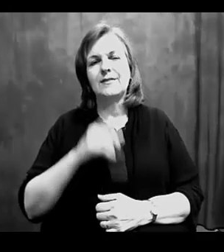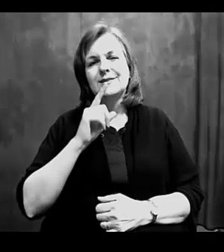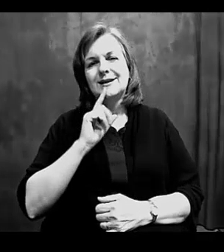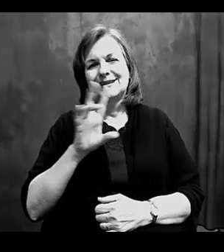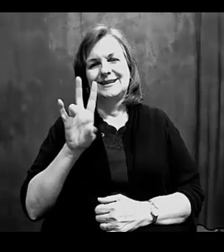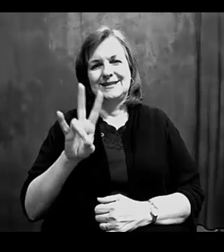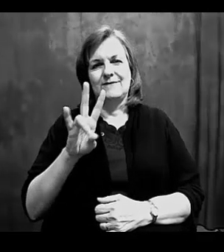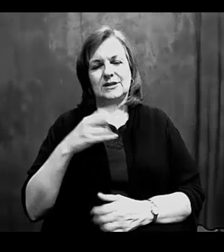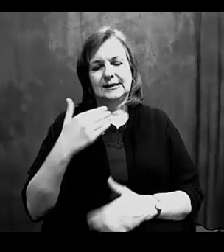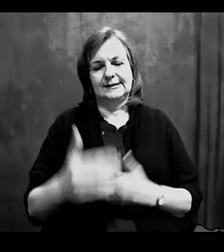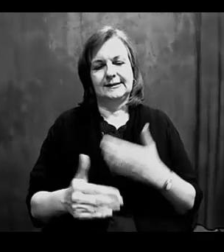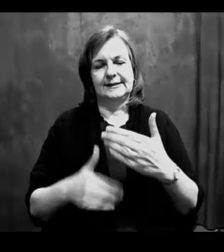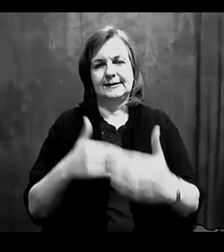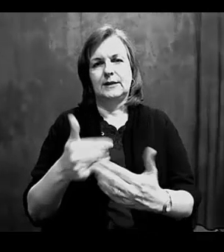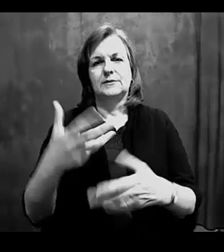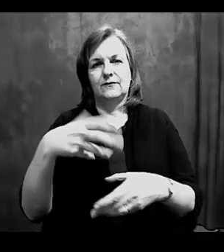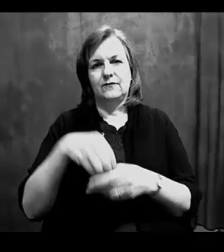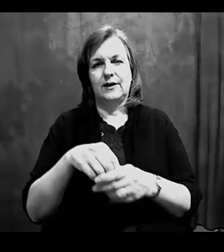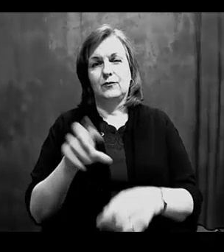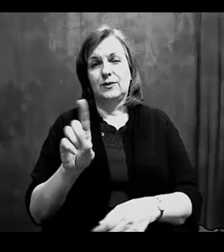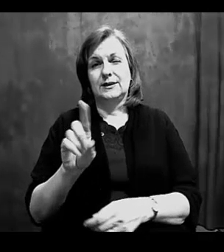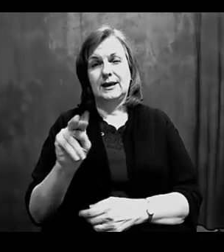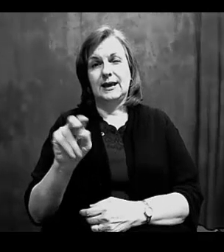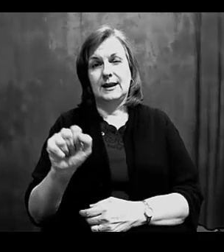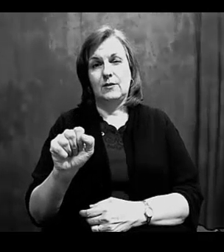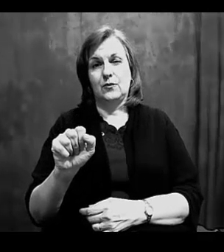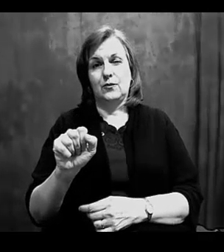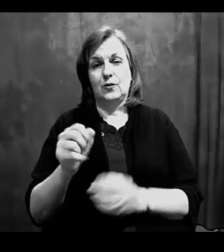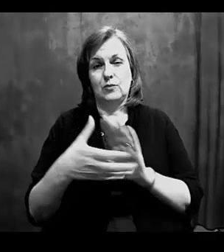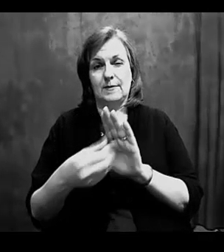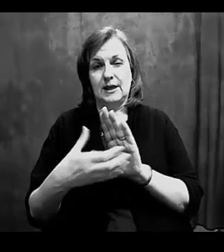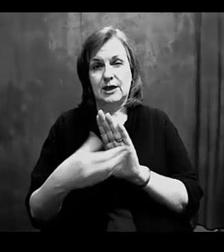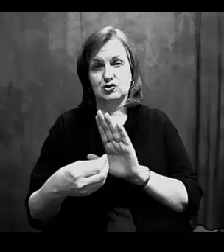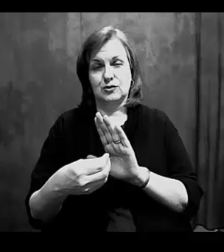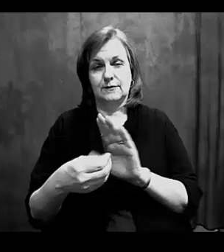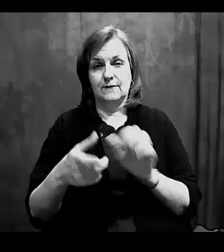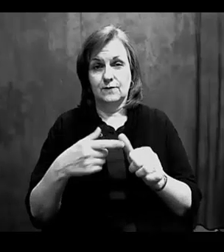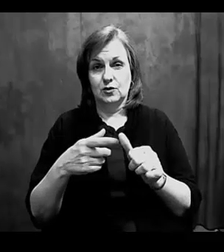there are seven major steps to DNA replication